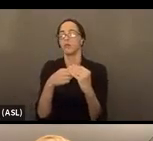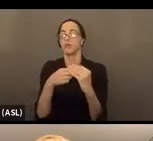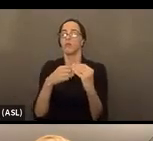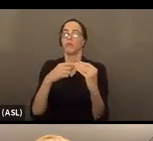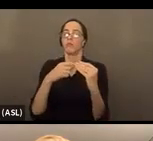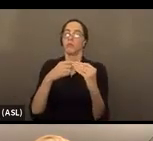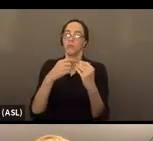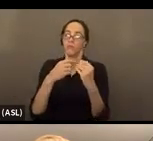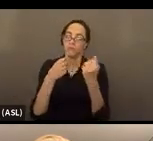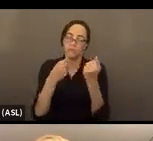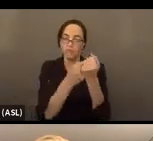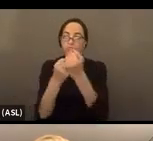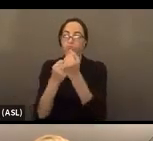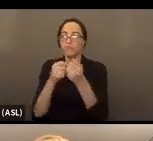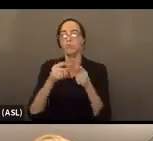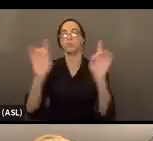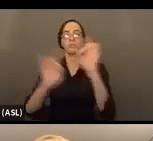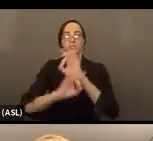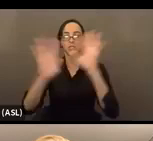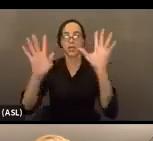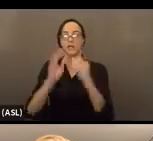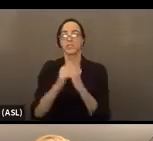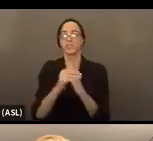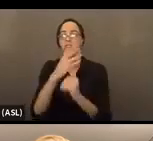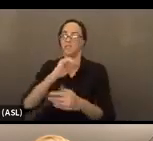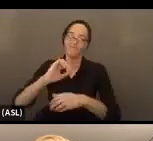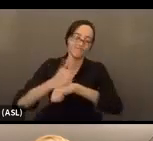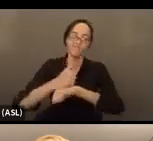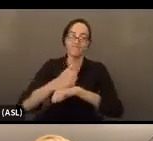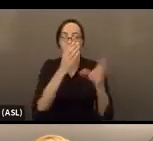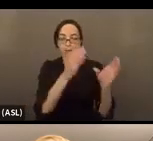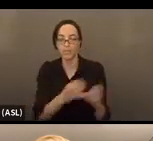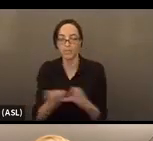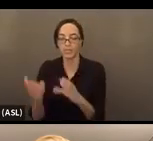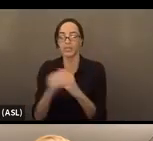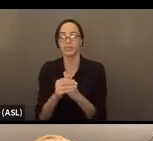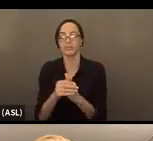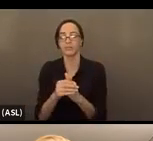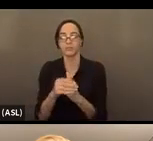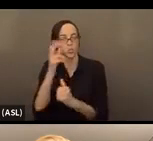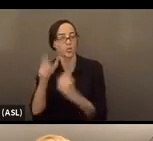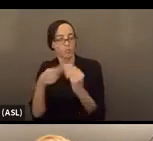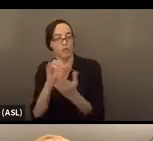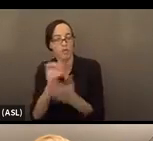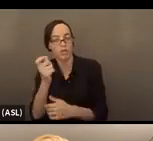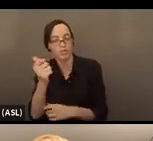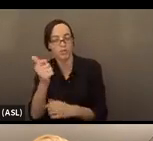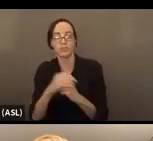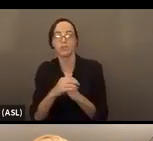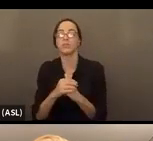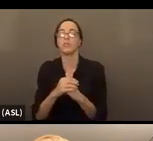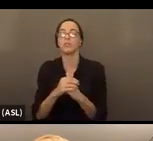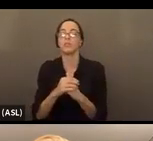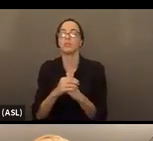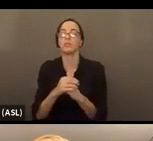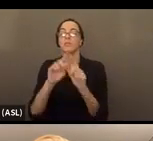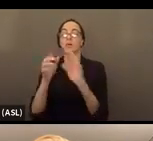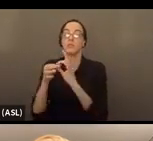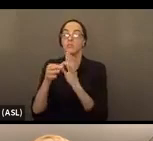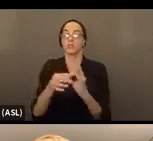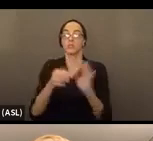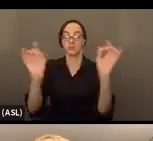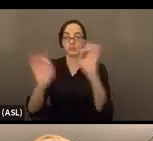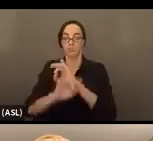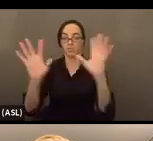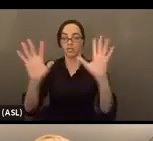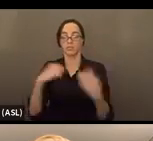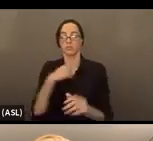heard it a bit already um in terms of disasters we have a couple specific programs one is the pg e